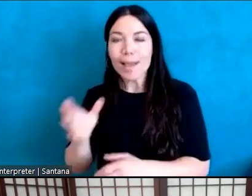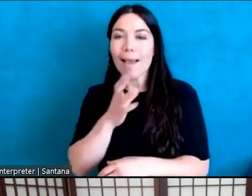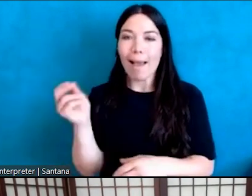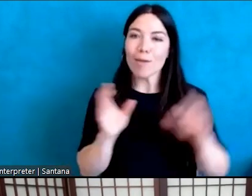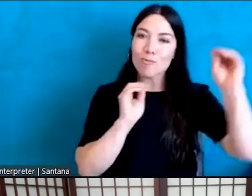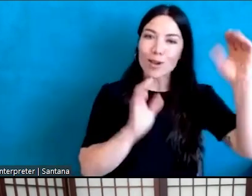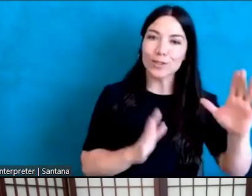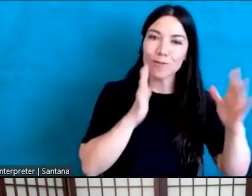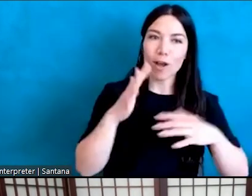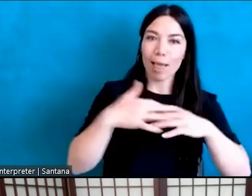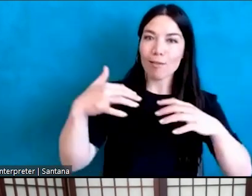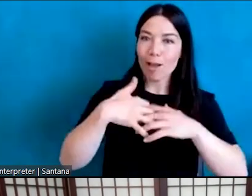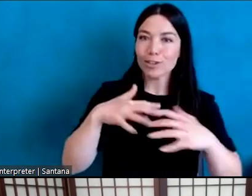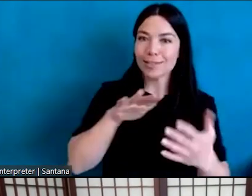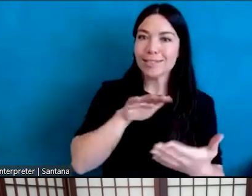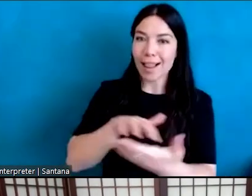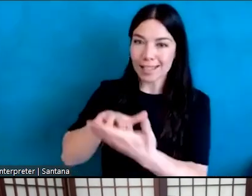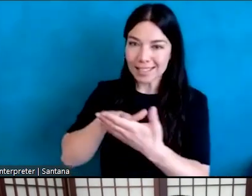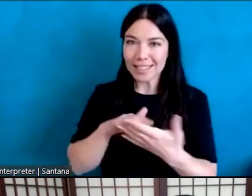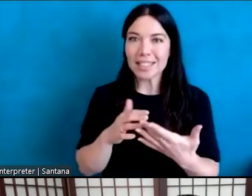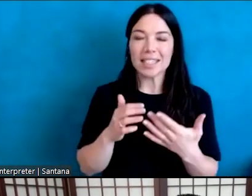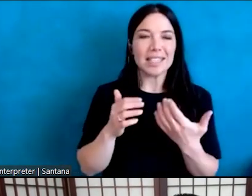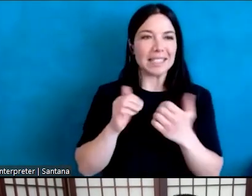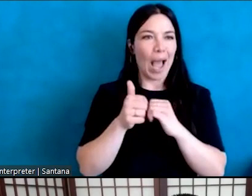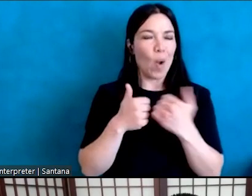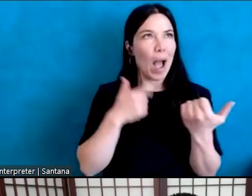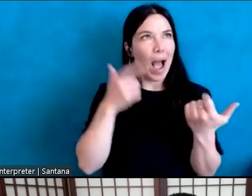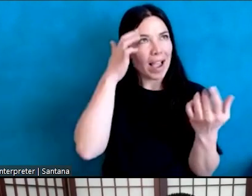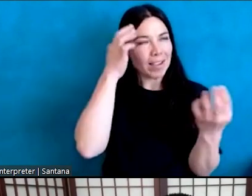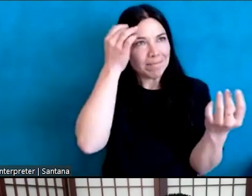have organized my thoughts today, although I'm also a linguist.